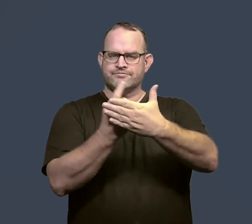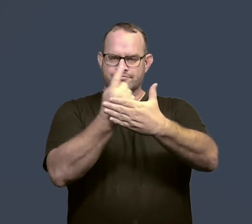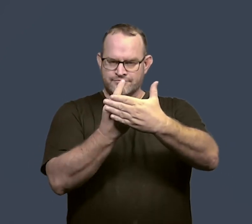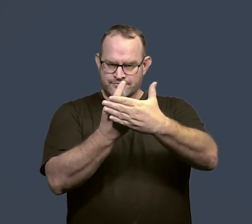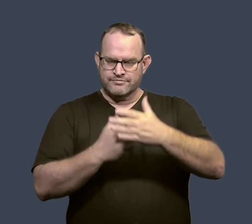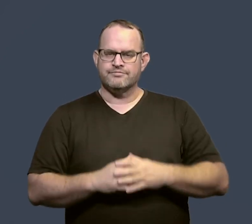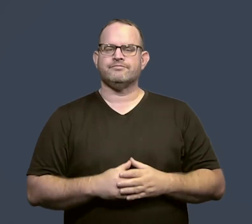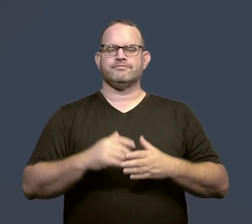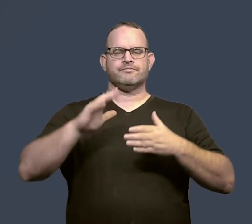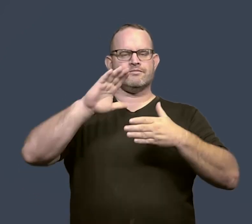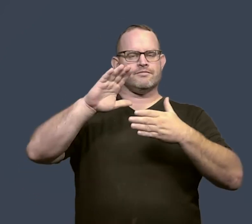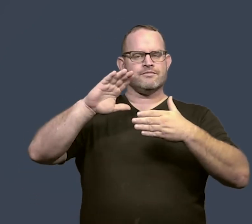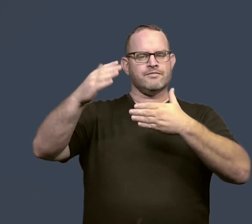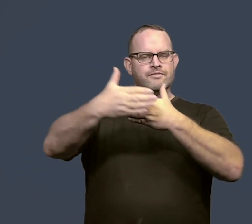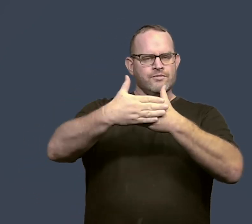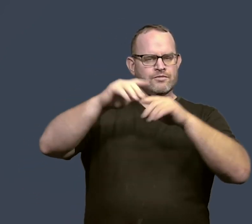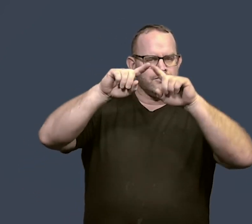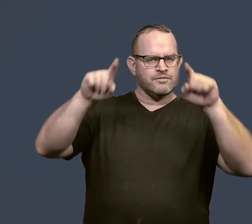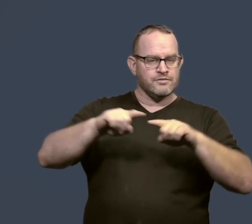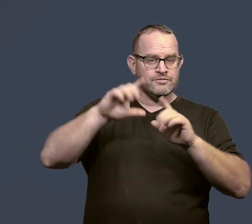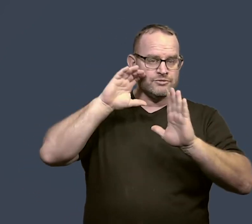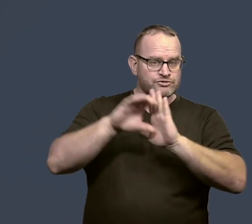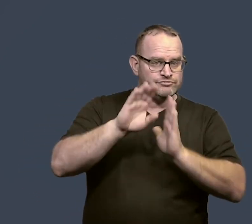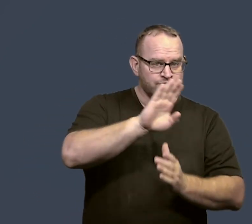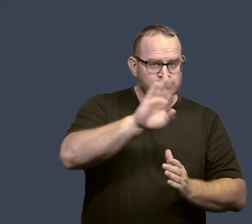In the guidelines, you will see the minimum standards in different areas, such as